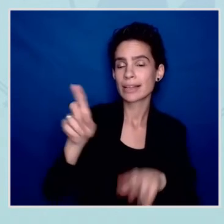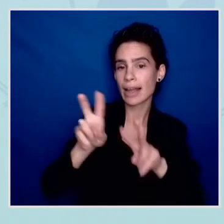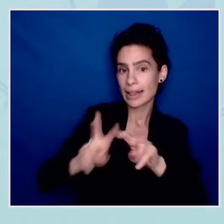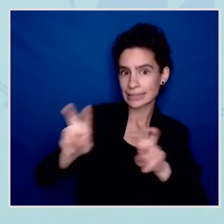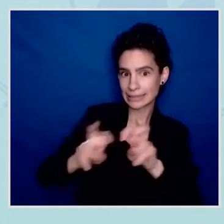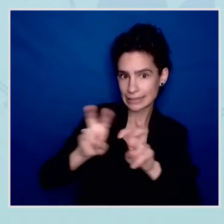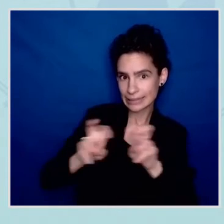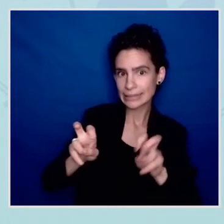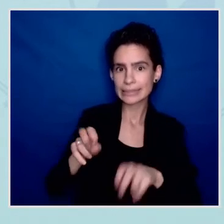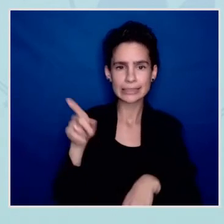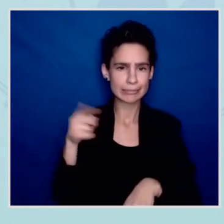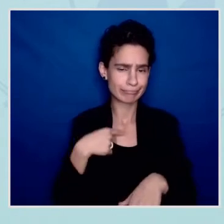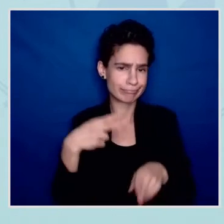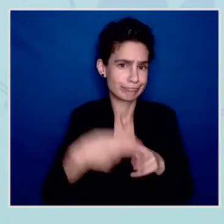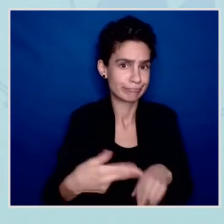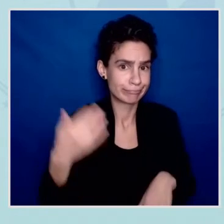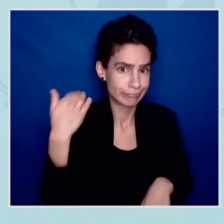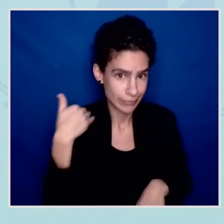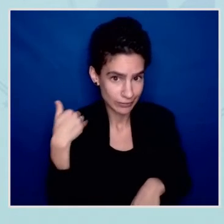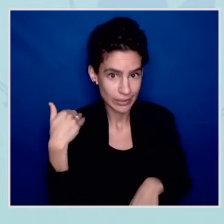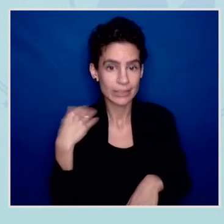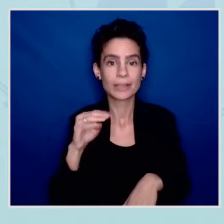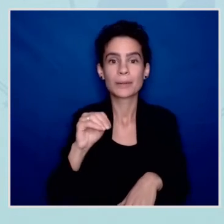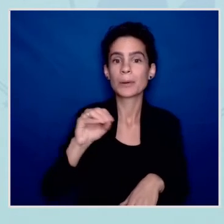SIGNIFICANT AMOUNTS OF MONEY RIGHT NOW TO GROW THE ECONOMY. AND THAT'S A PRETTY WIDE